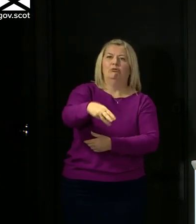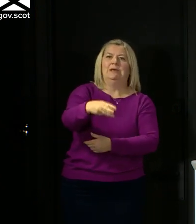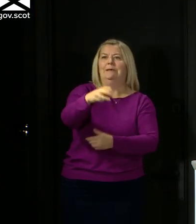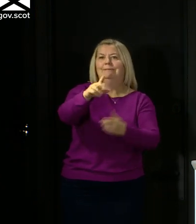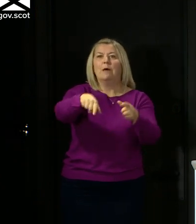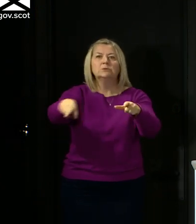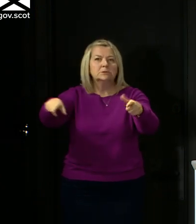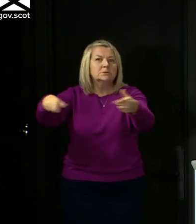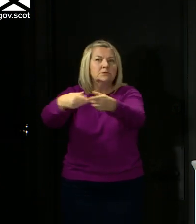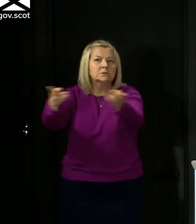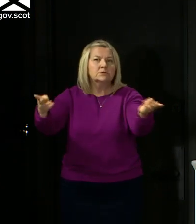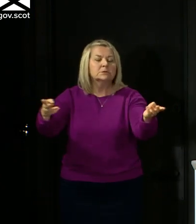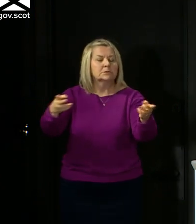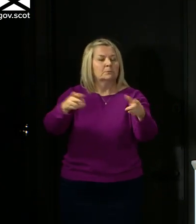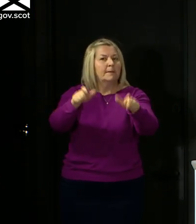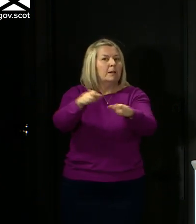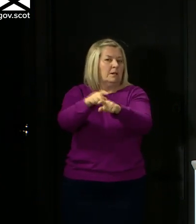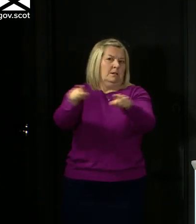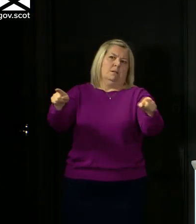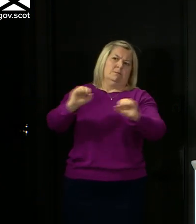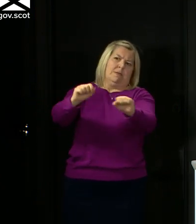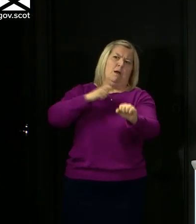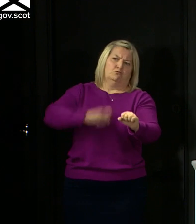incredibly important role that you are playing.